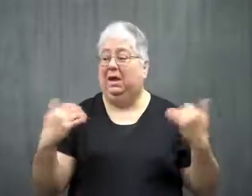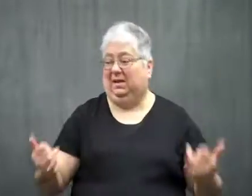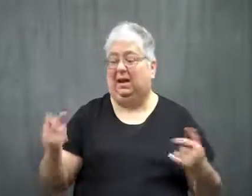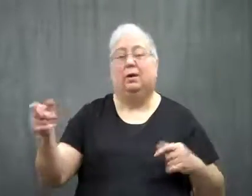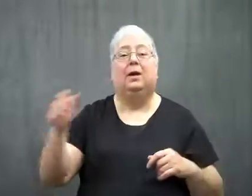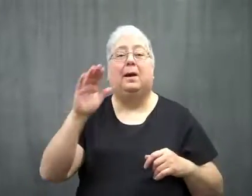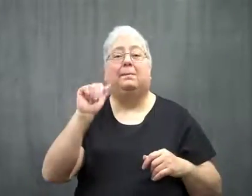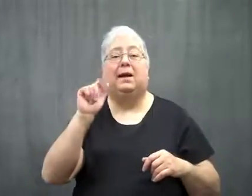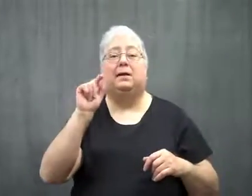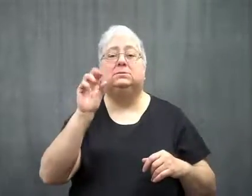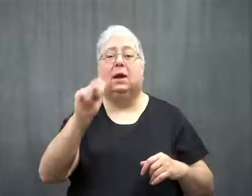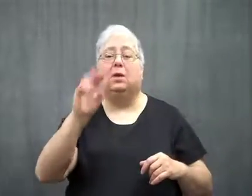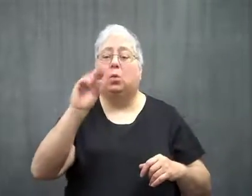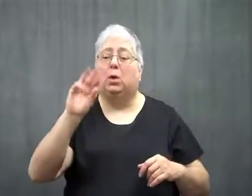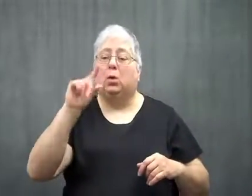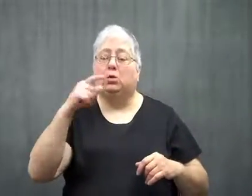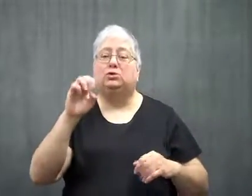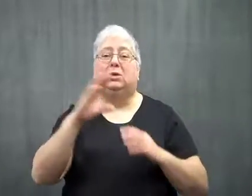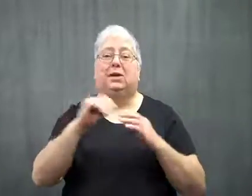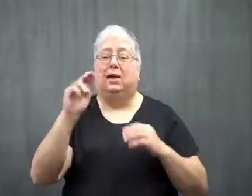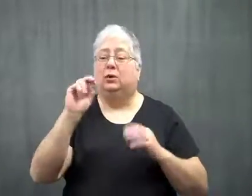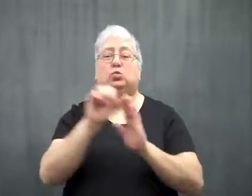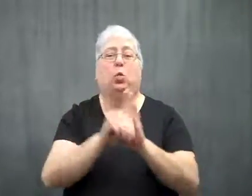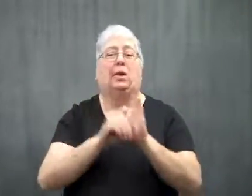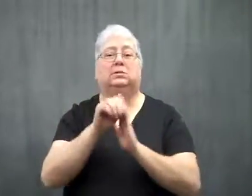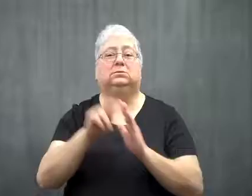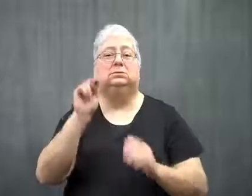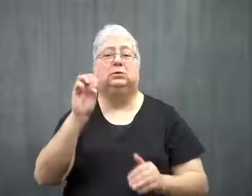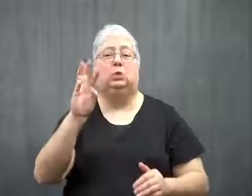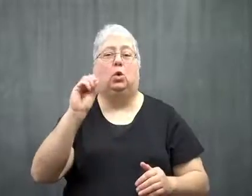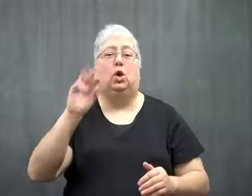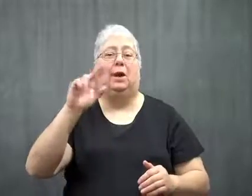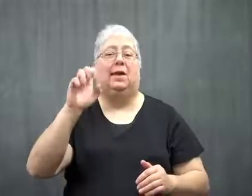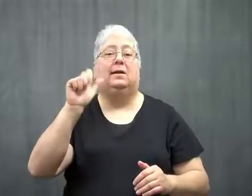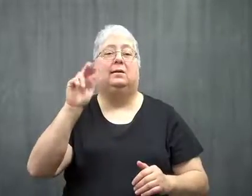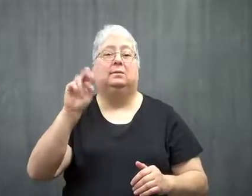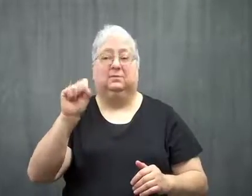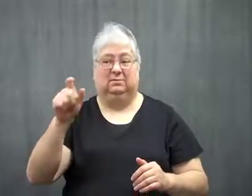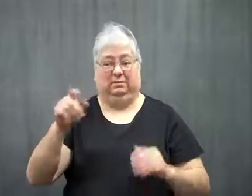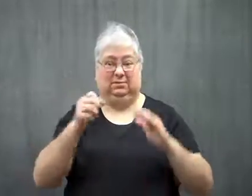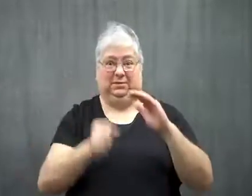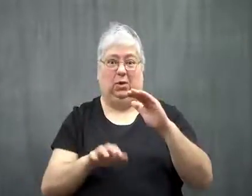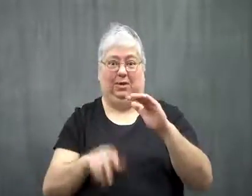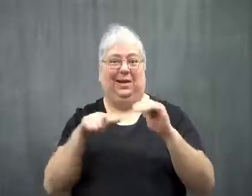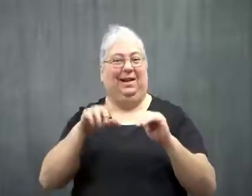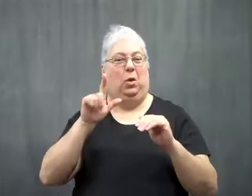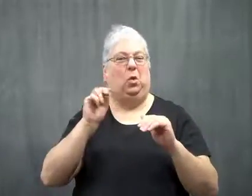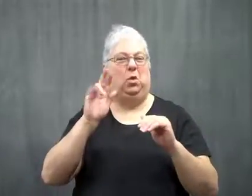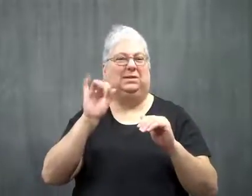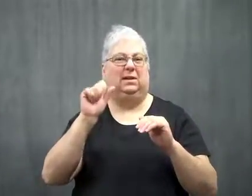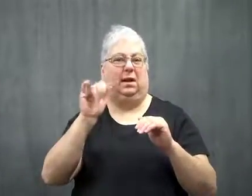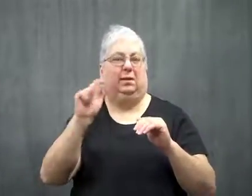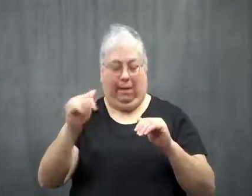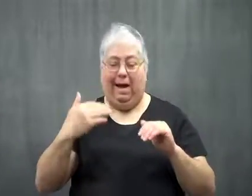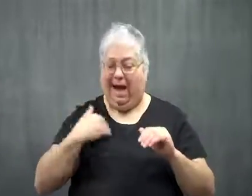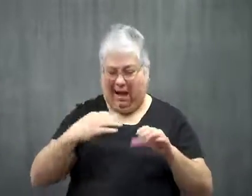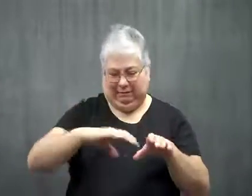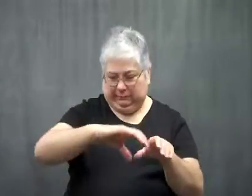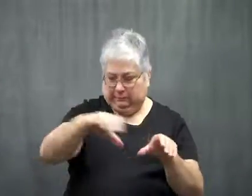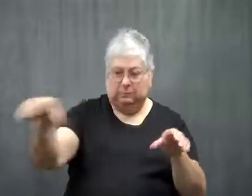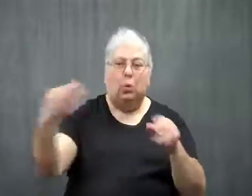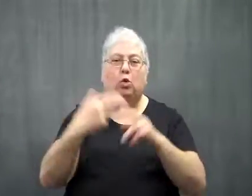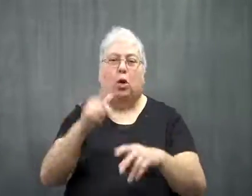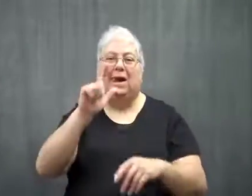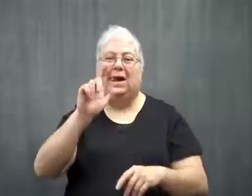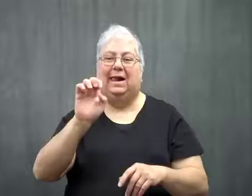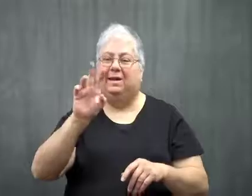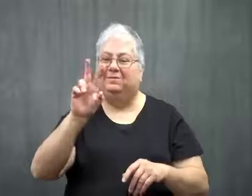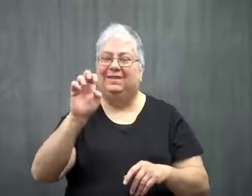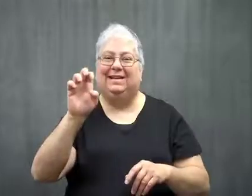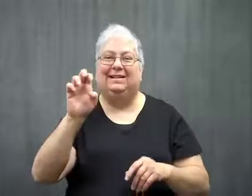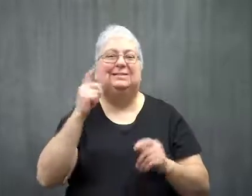Baton Rouge and New Orleans in Louisiana have levees